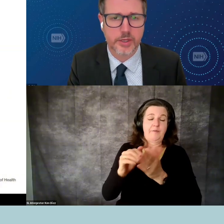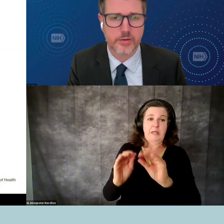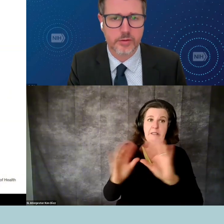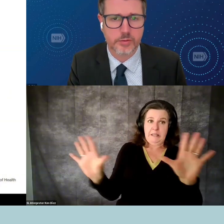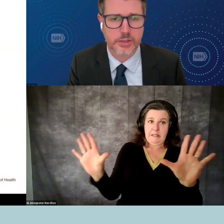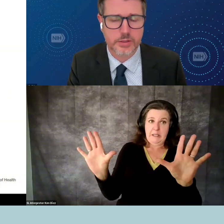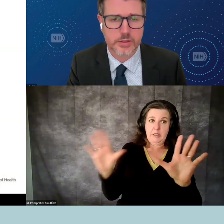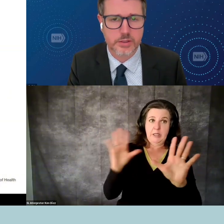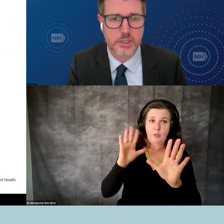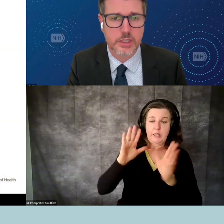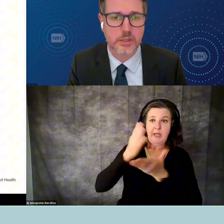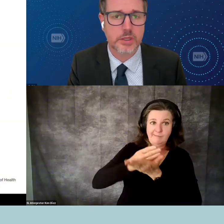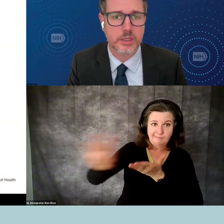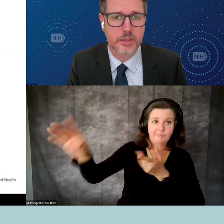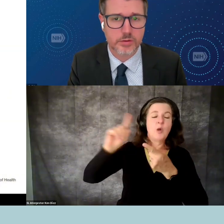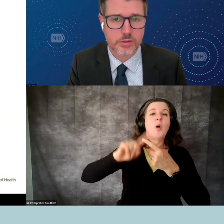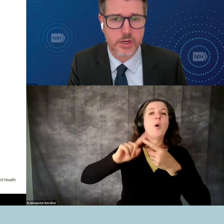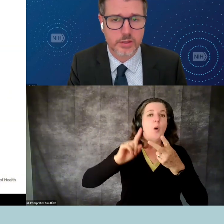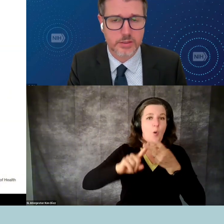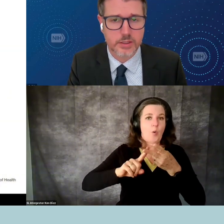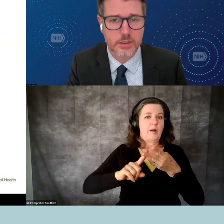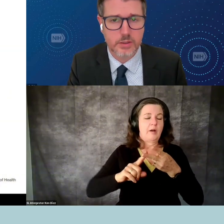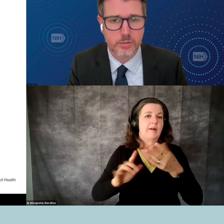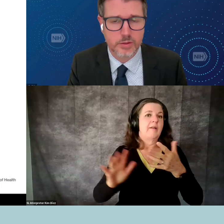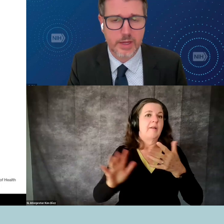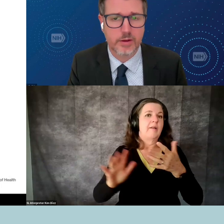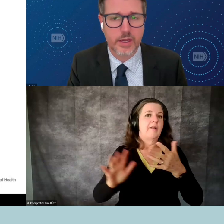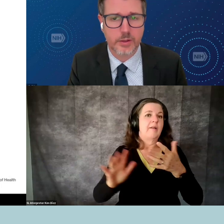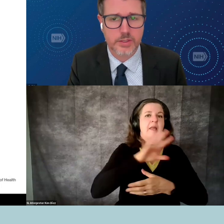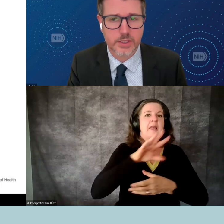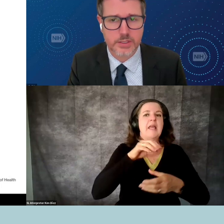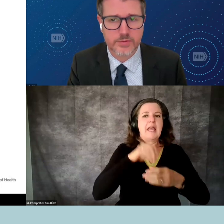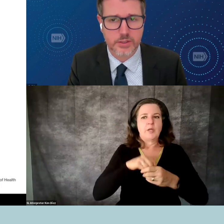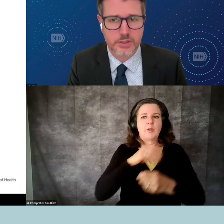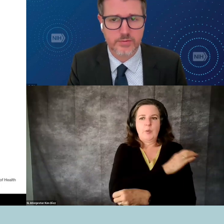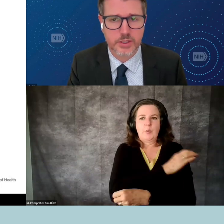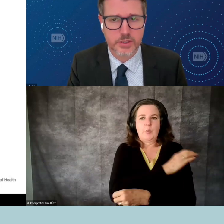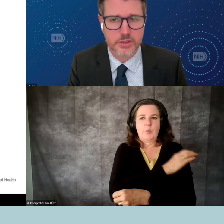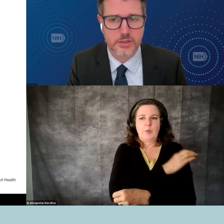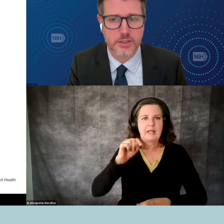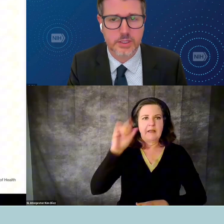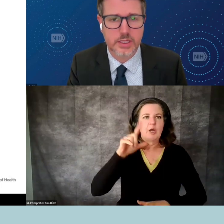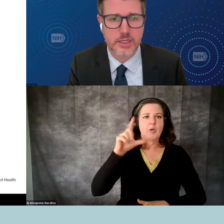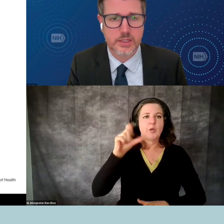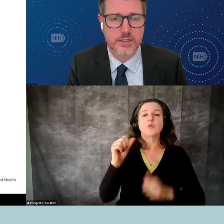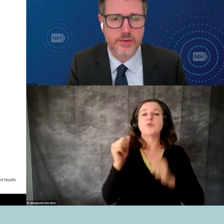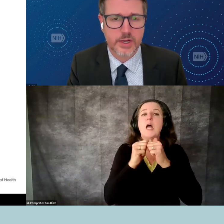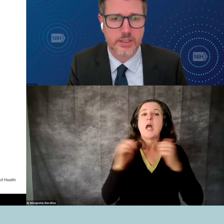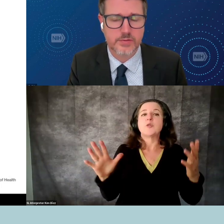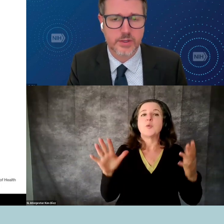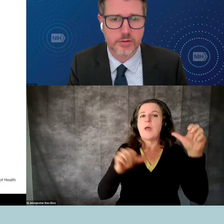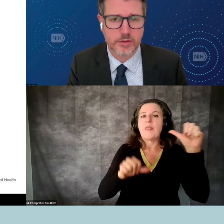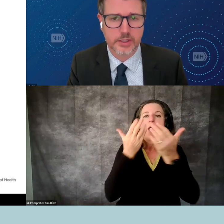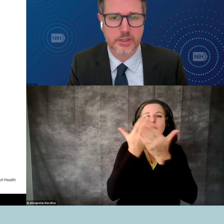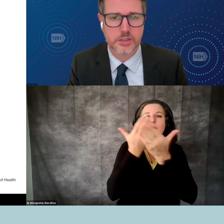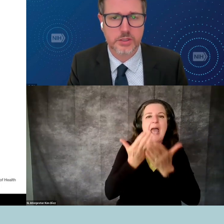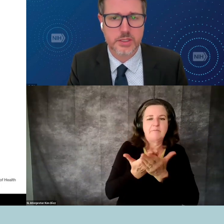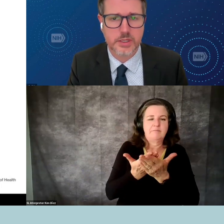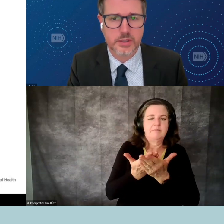and behavioral research, including clinical trials, without adequate scientific justification. This violates federal regulations and